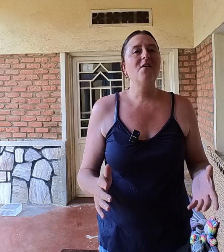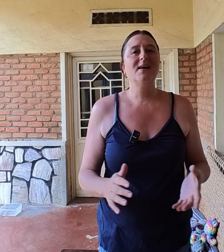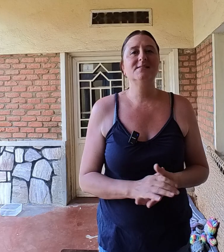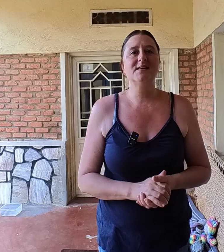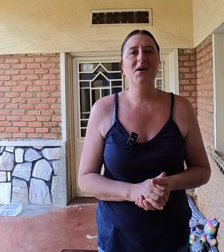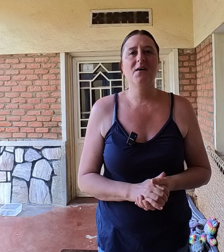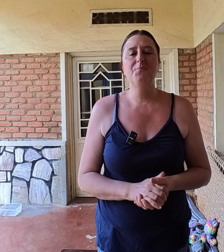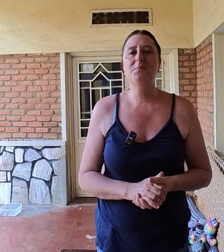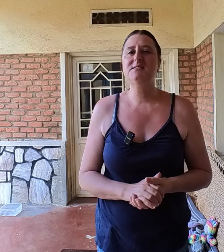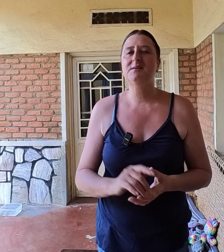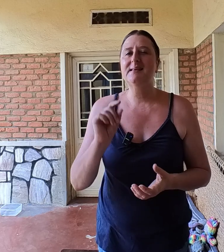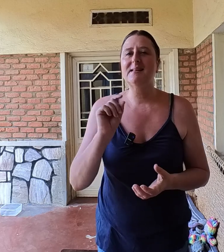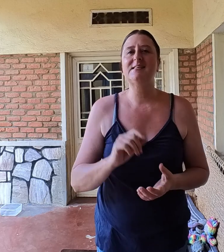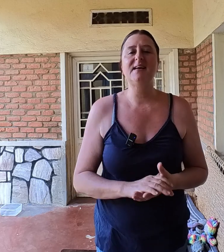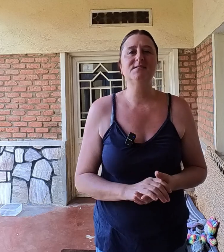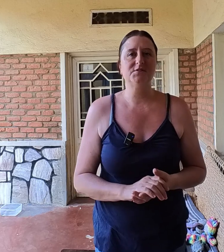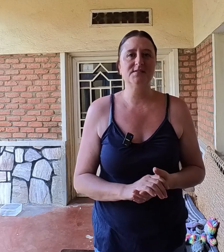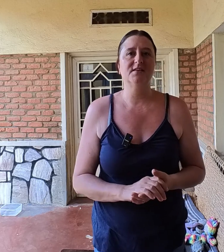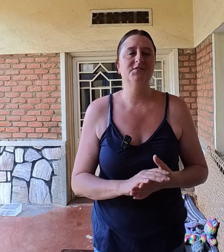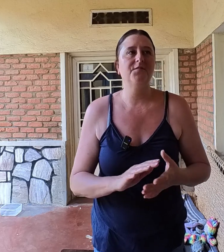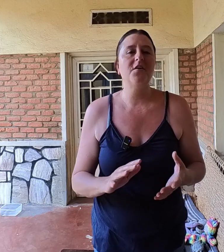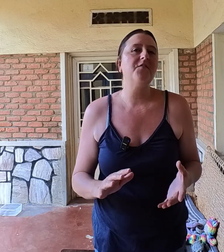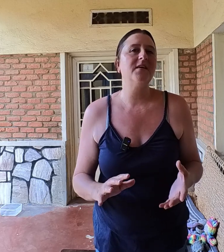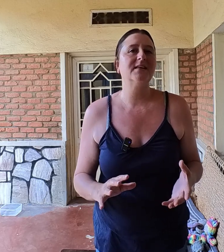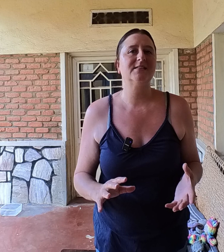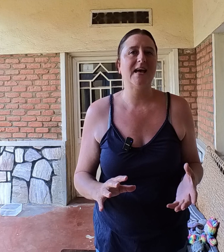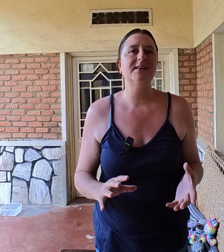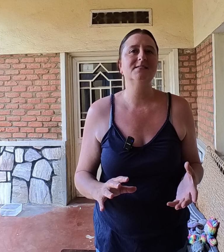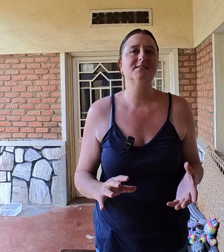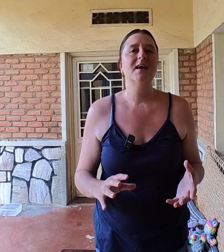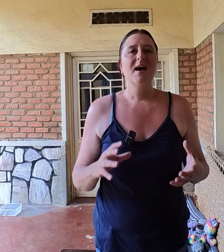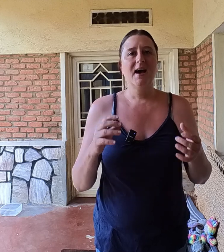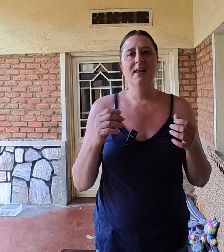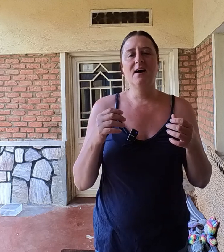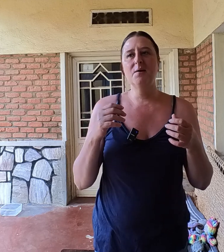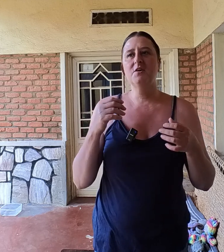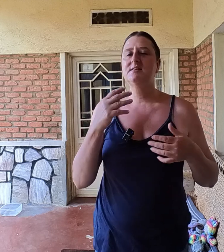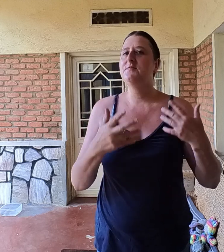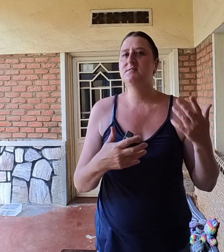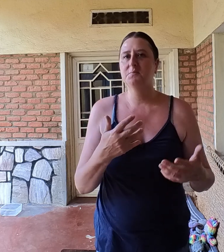All right. So, I promised you a little test. we're just going to do a very, very little test. I'm going to give you